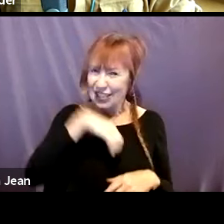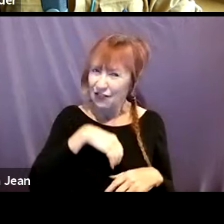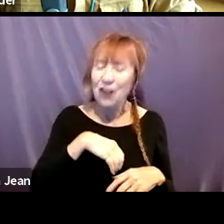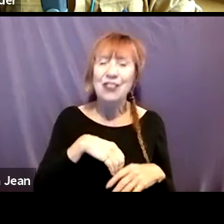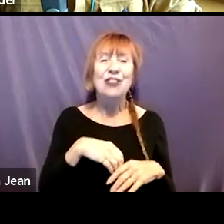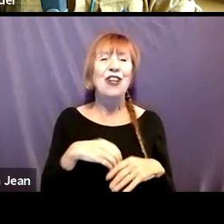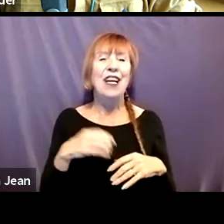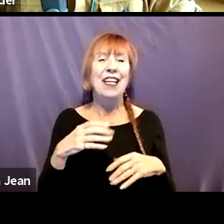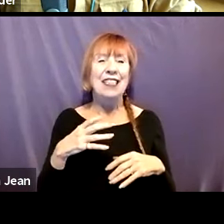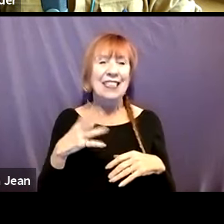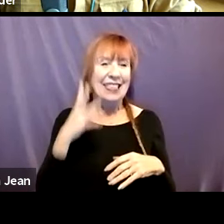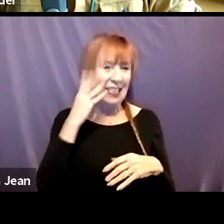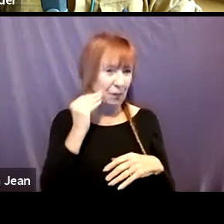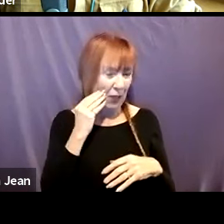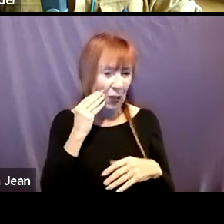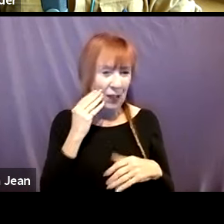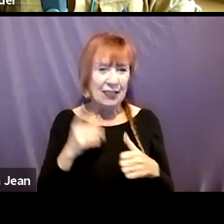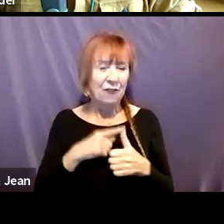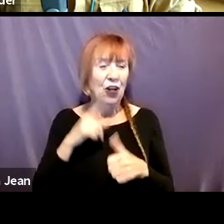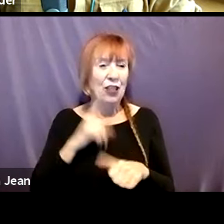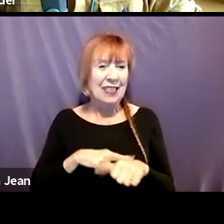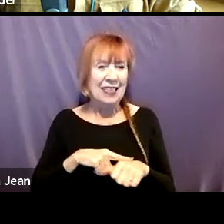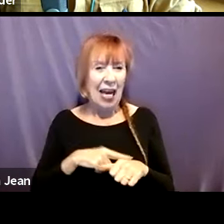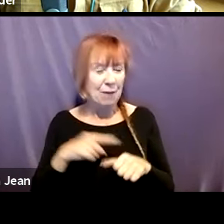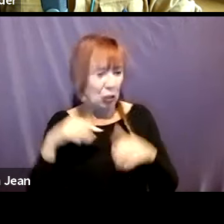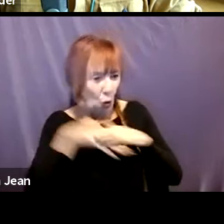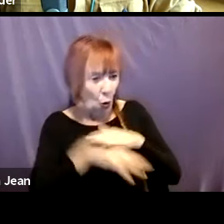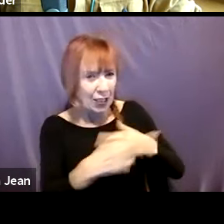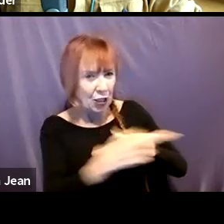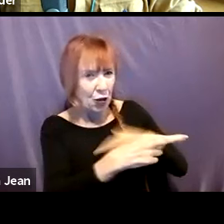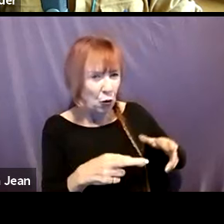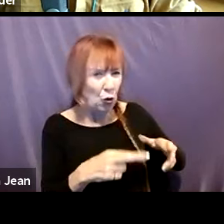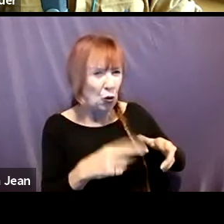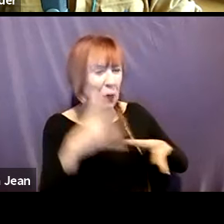kind of getting use to the room, the crowd, the people,